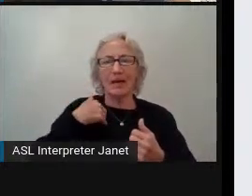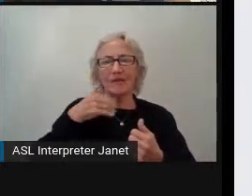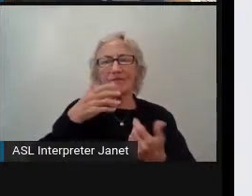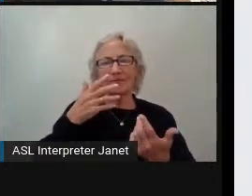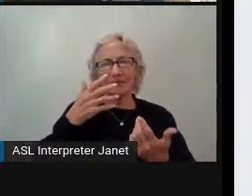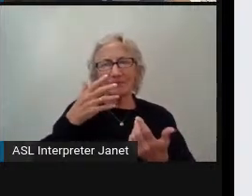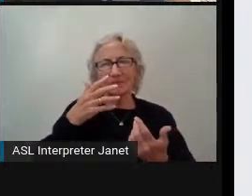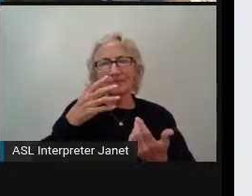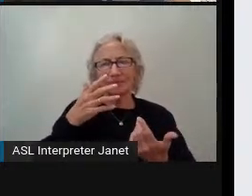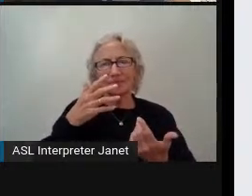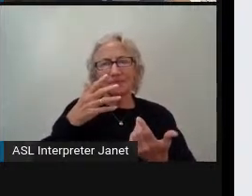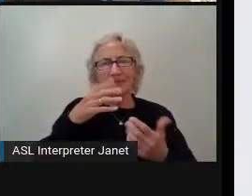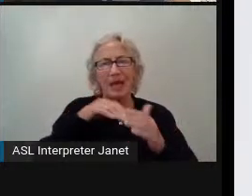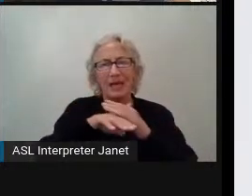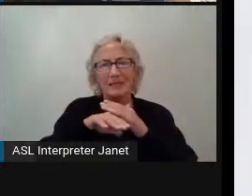created the accessibility team which made a huge effort in